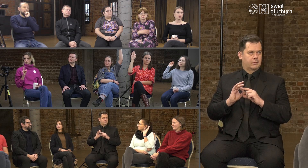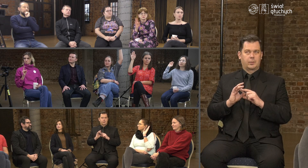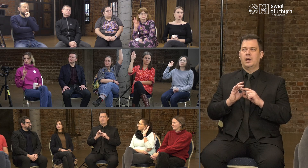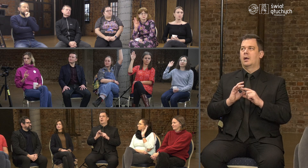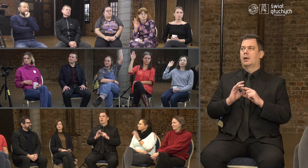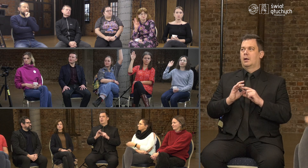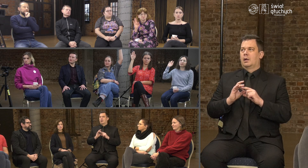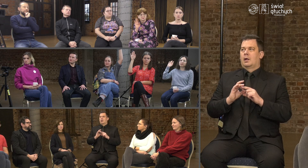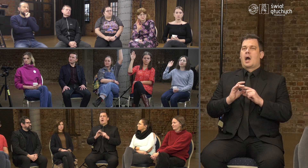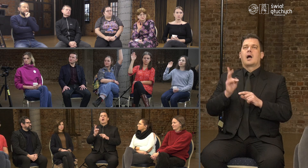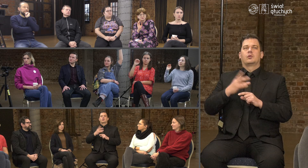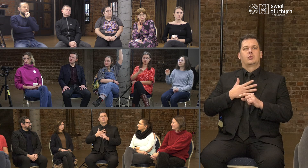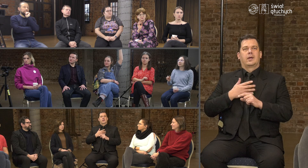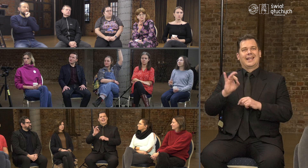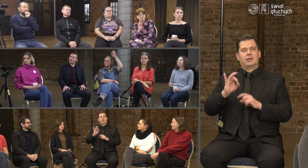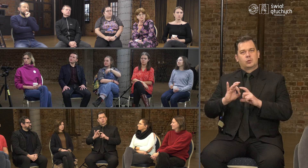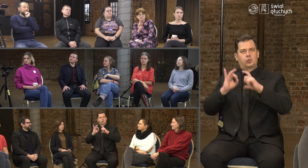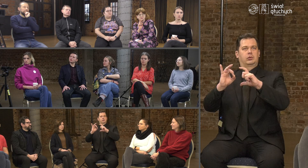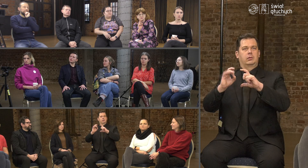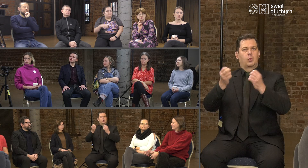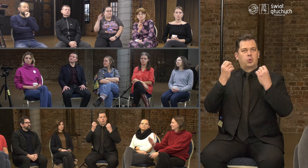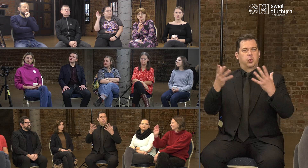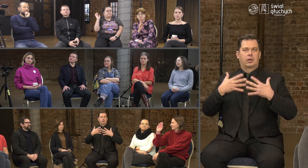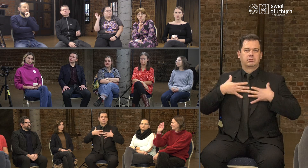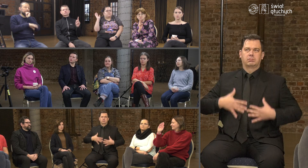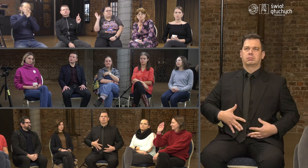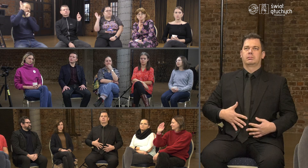[Tomasz] Alright. And who identifies with Deaf culture with an uppercase "D"?